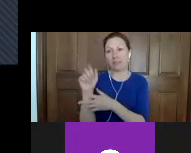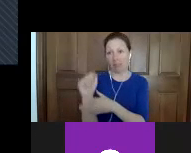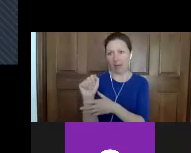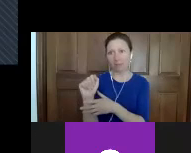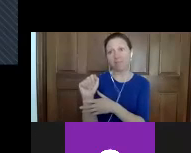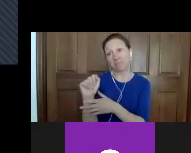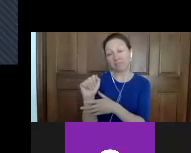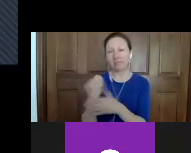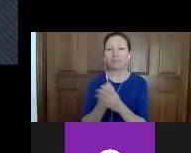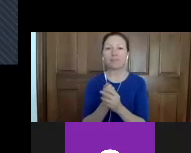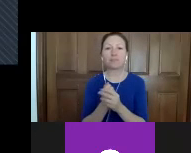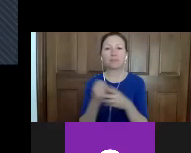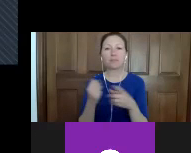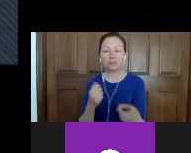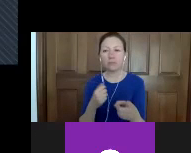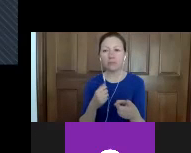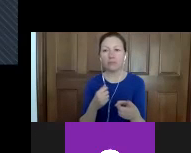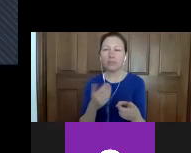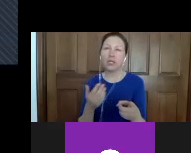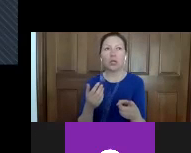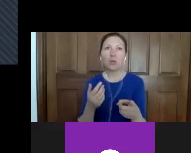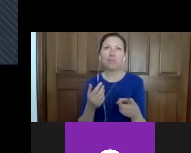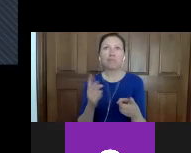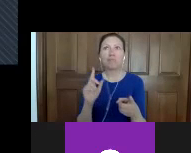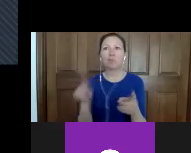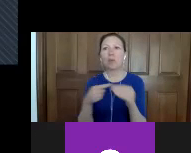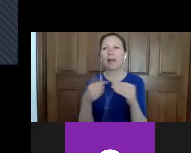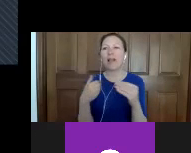do this kind of just a little math whenever I'm talking to someone about disclosure planning.